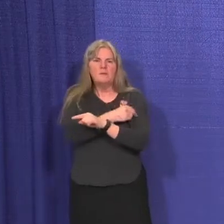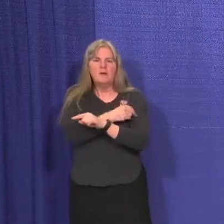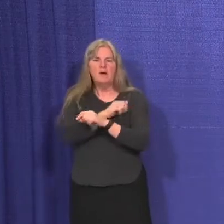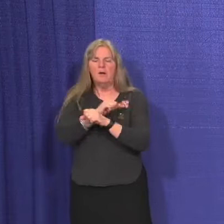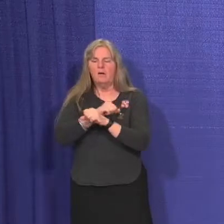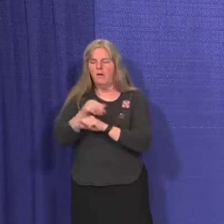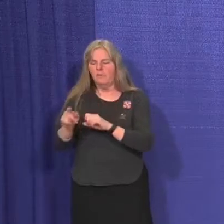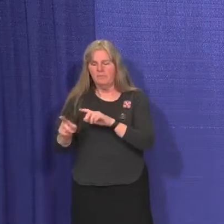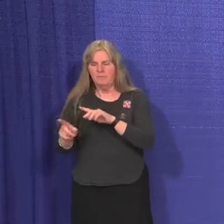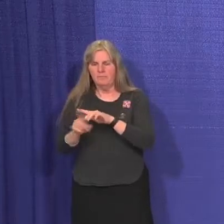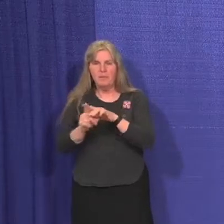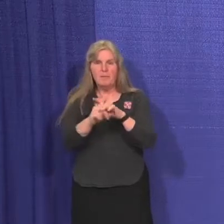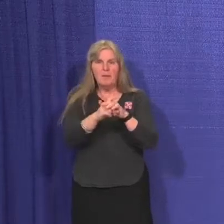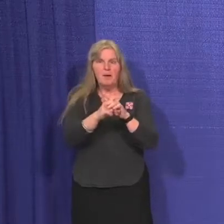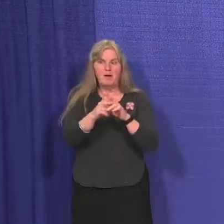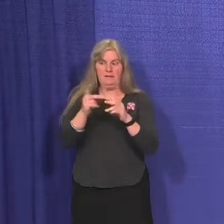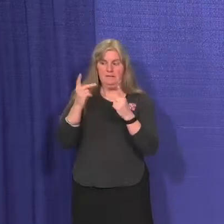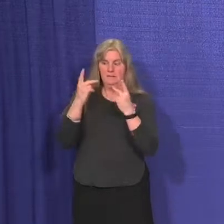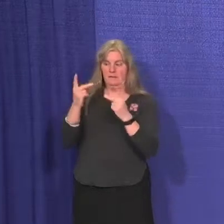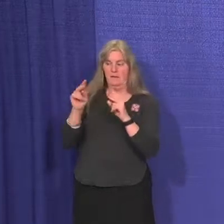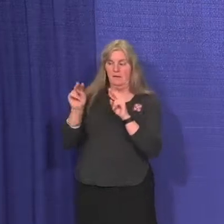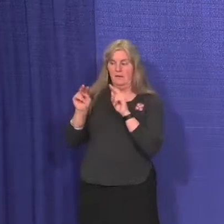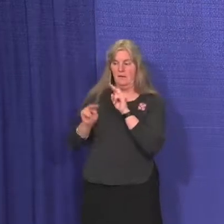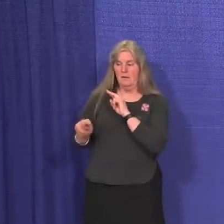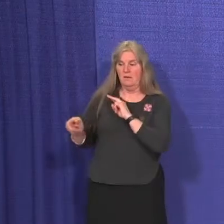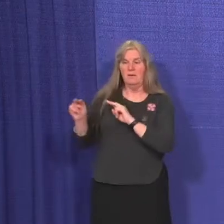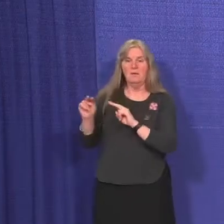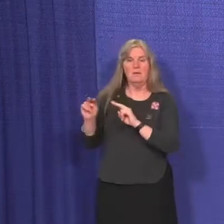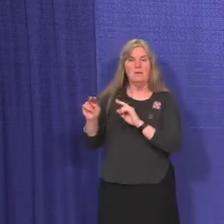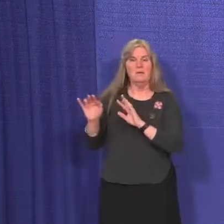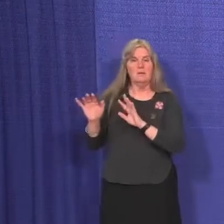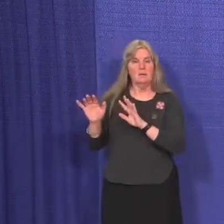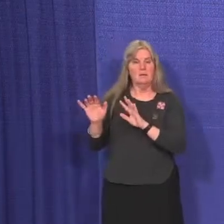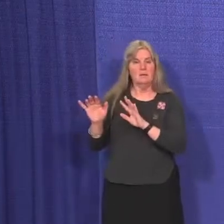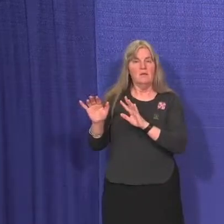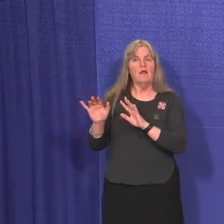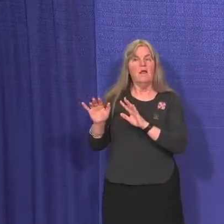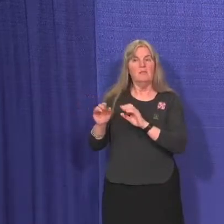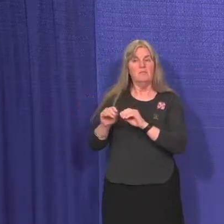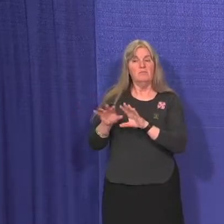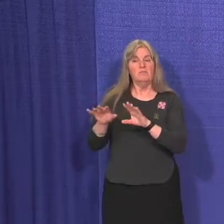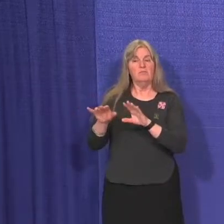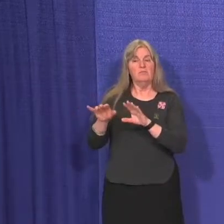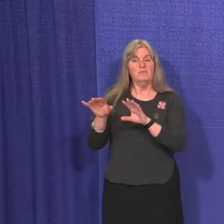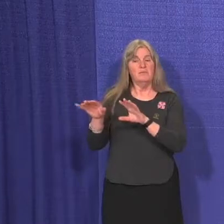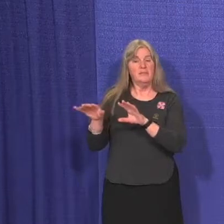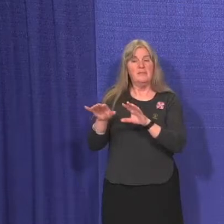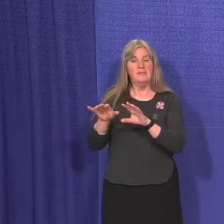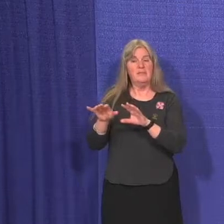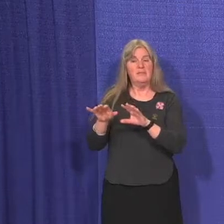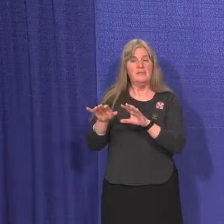been documented. And in particular, it's been